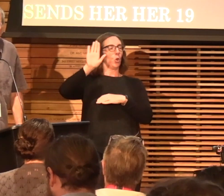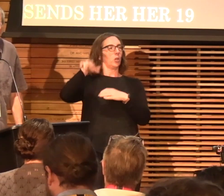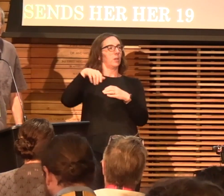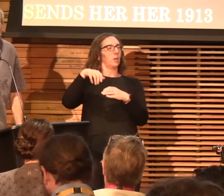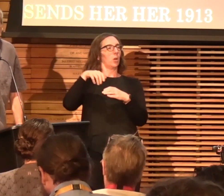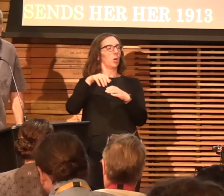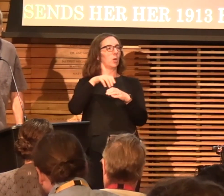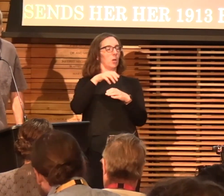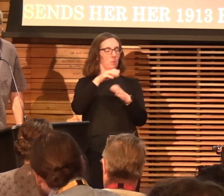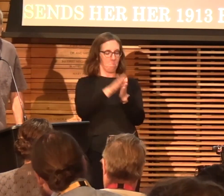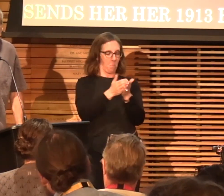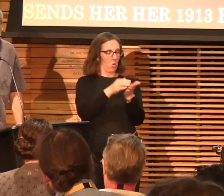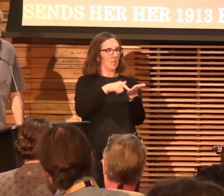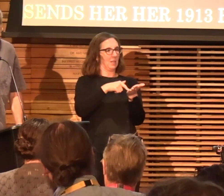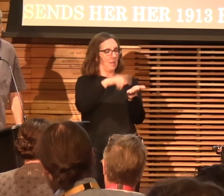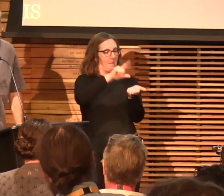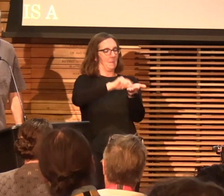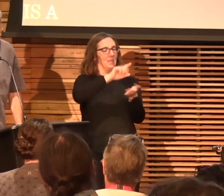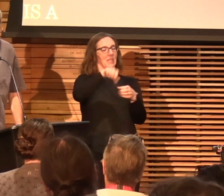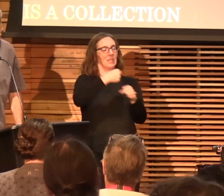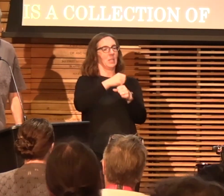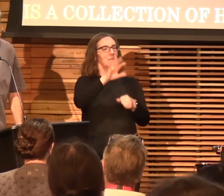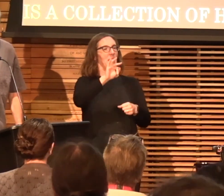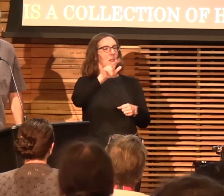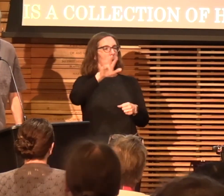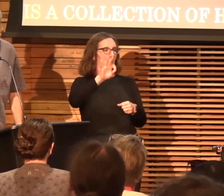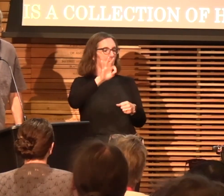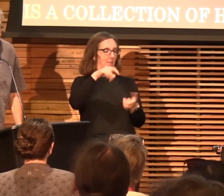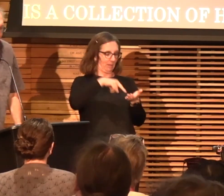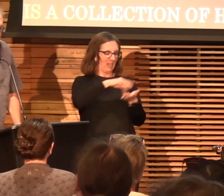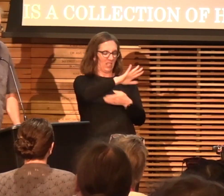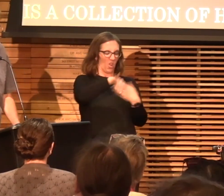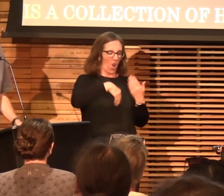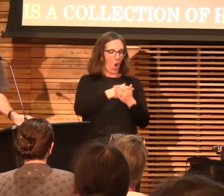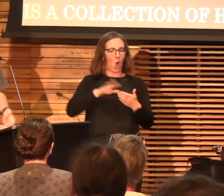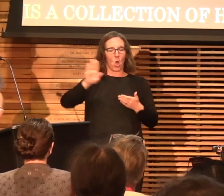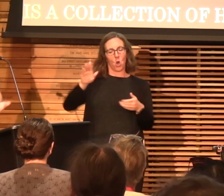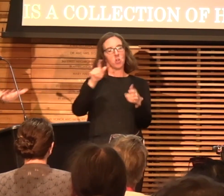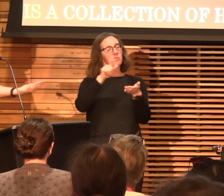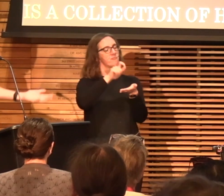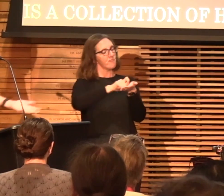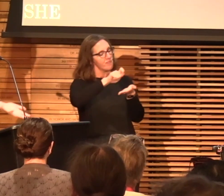"Out of the Dark", which is a collection of her socialist essays. And she says, "Oh, well,